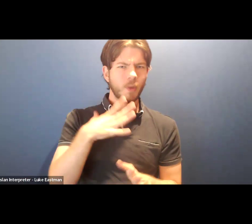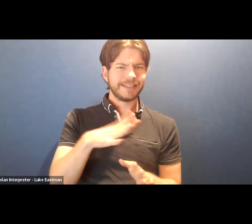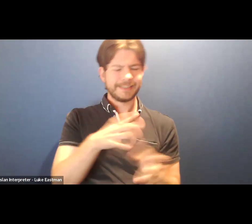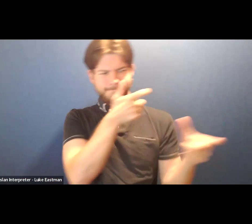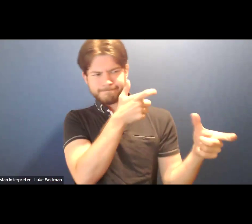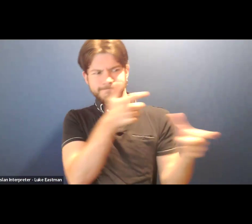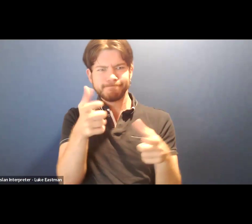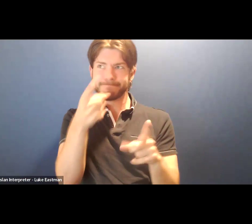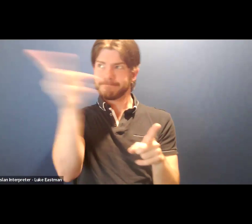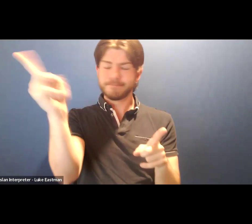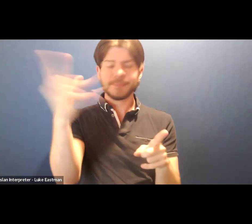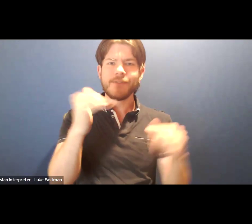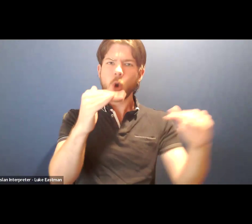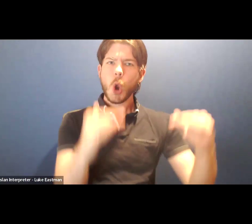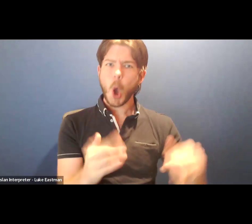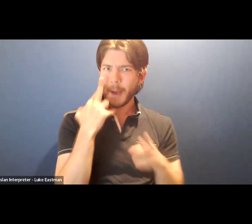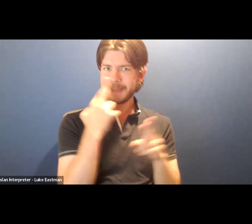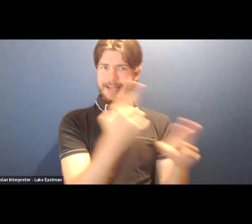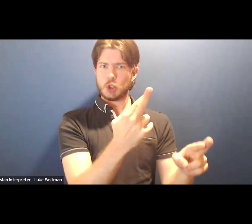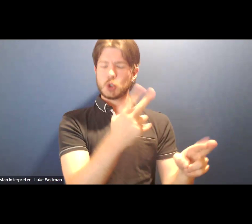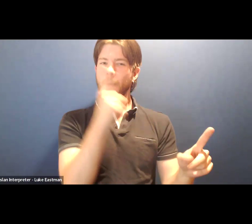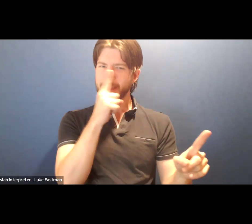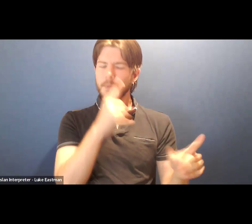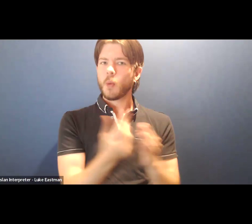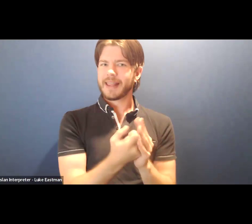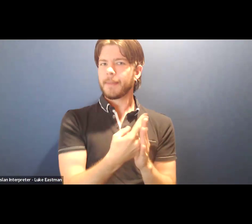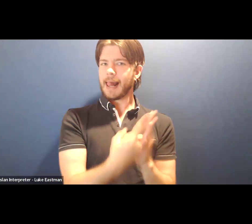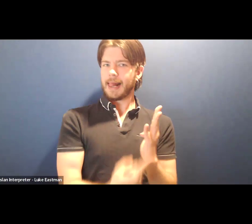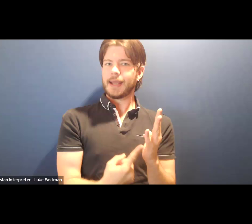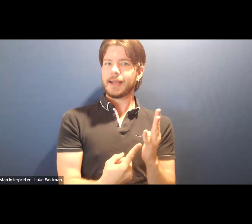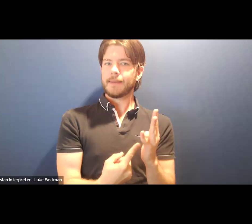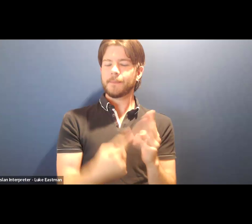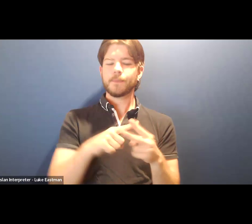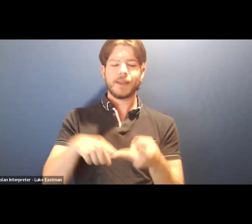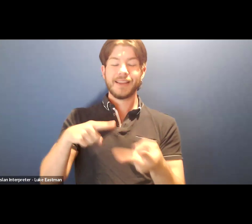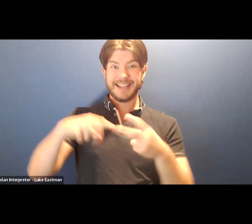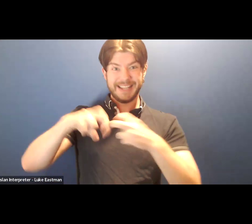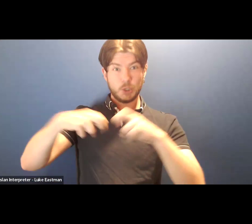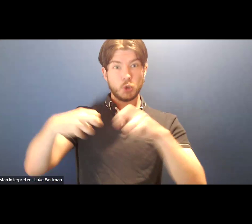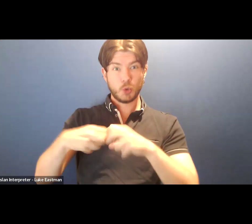for young people with disability and address the system level